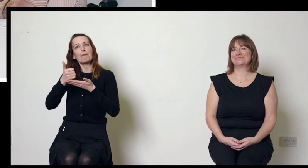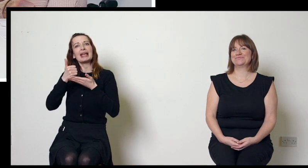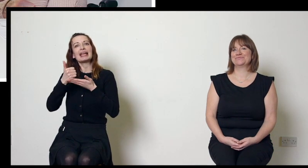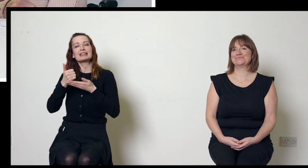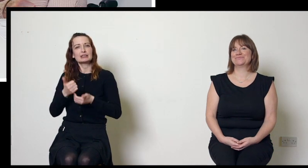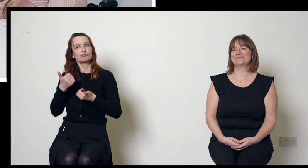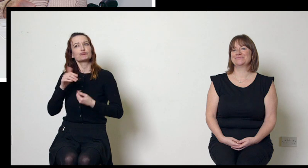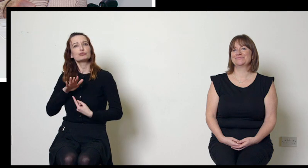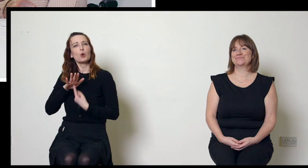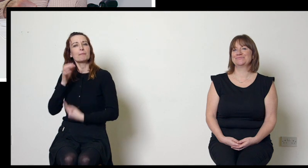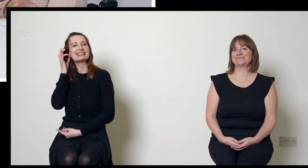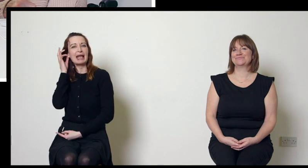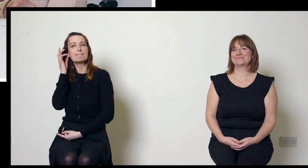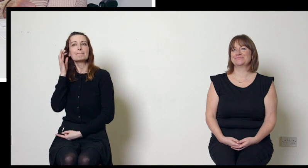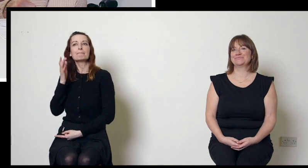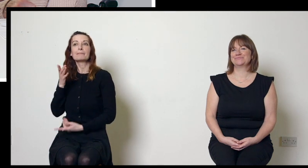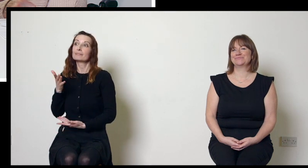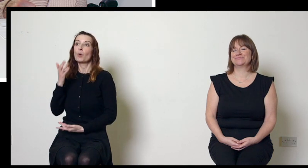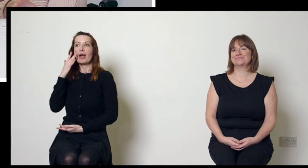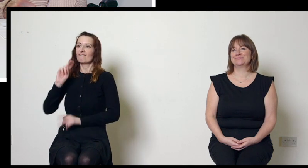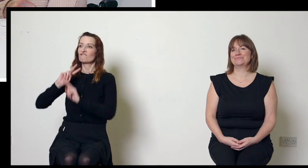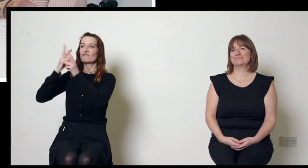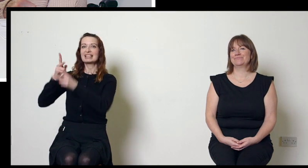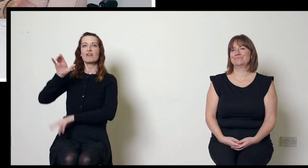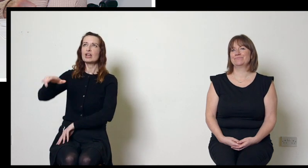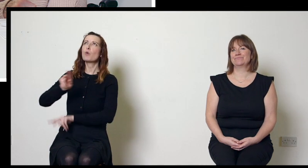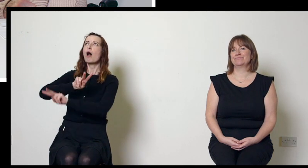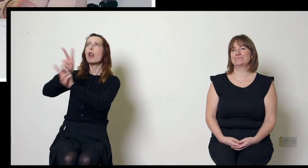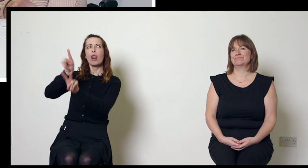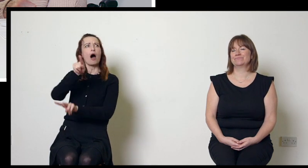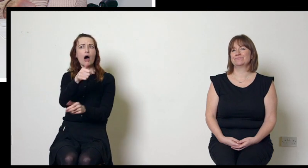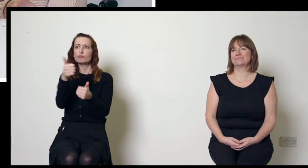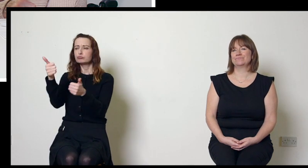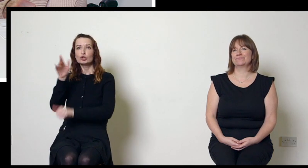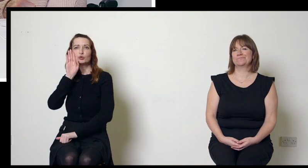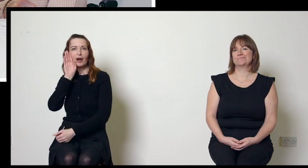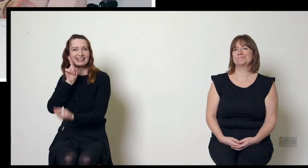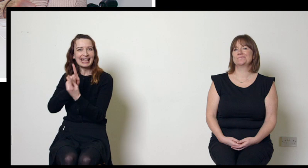So I really consider a venue now and I'll go, Well, that's quite near for them to go to the toilet and there's plenty of seats there.